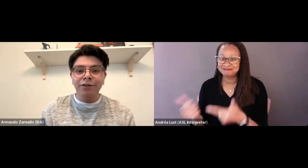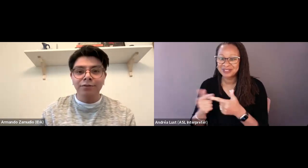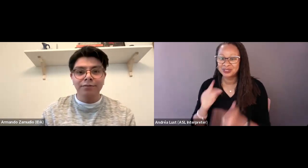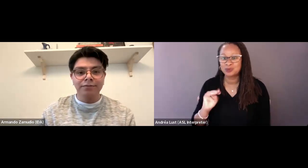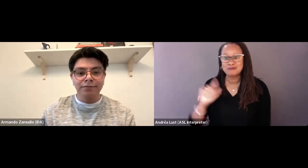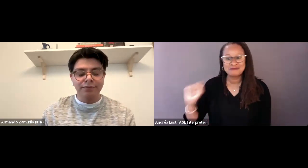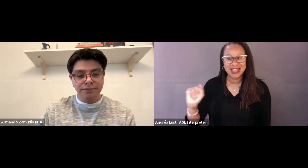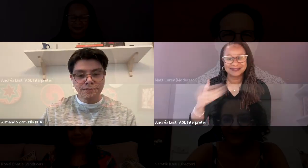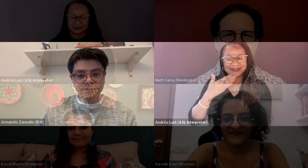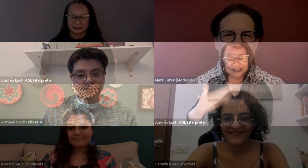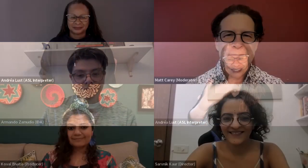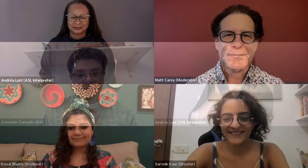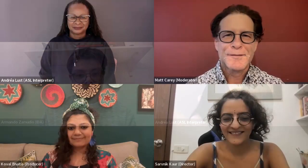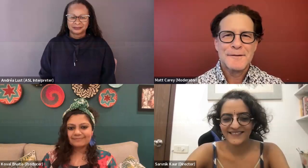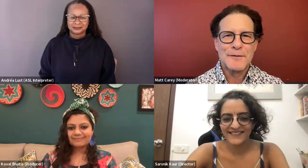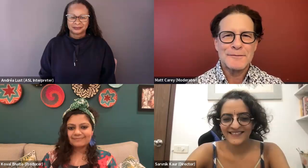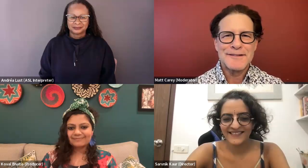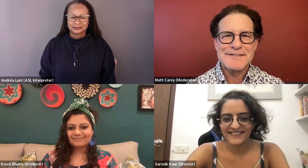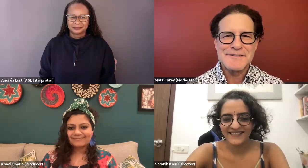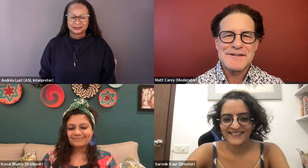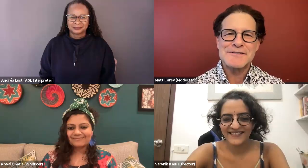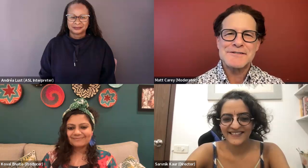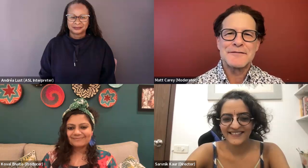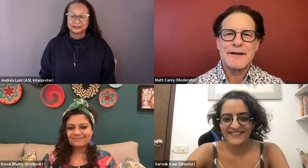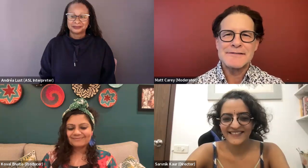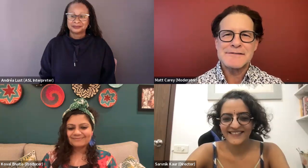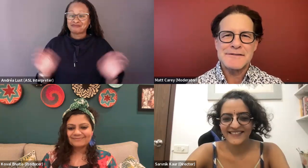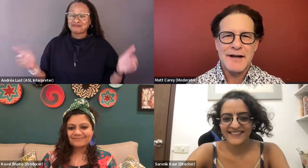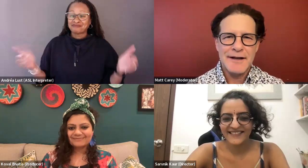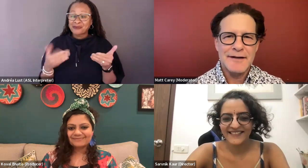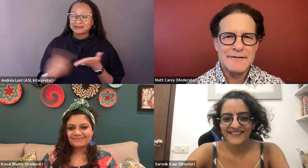Thank you. Welcome to this discussion of "Against the Tide,"